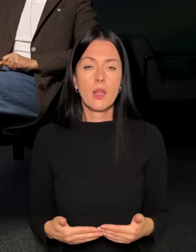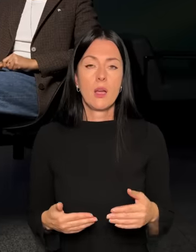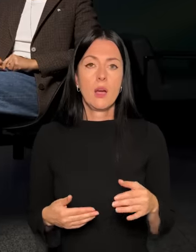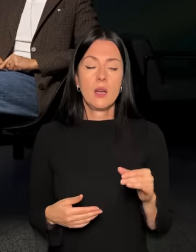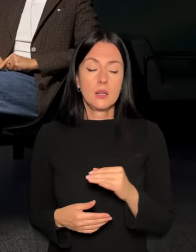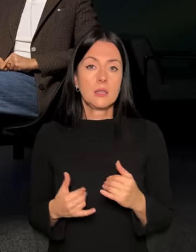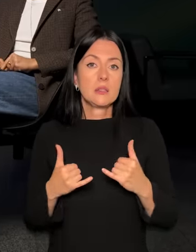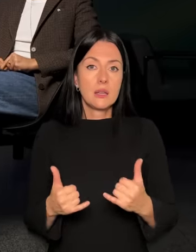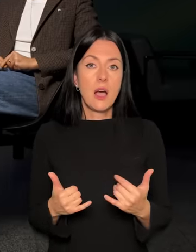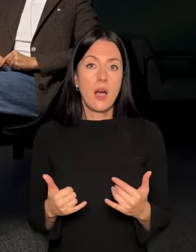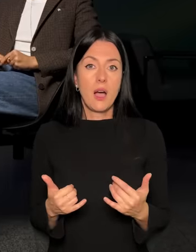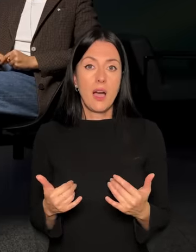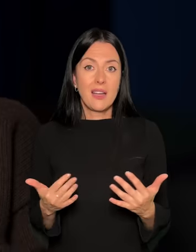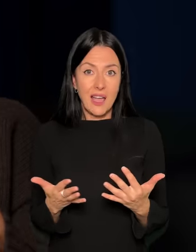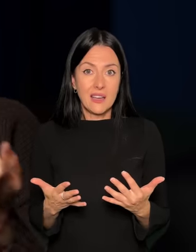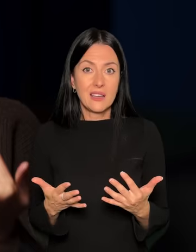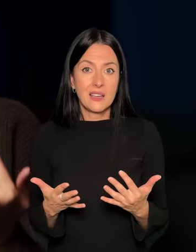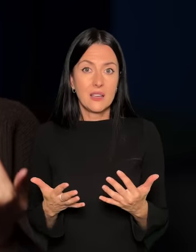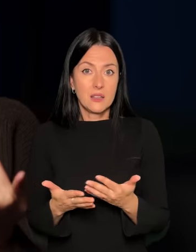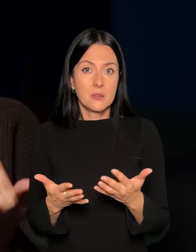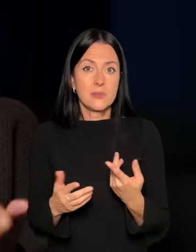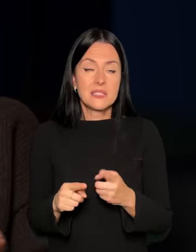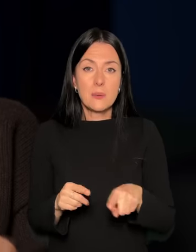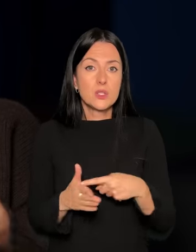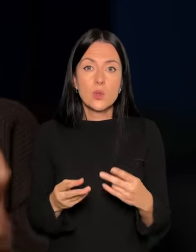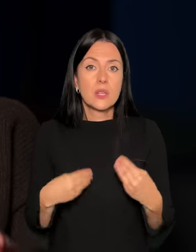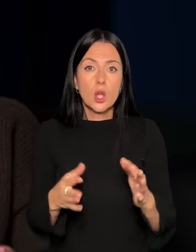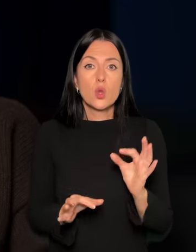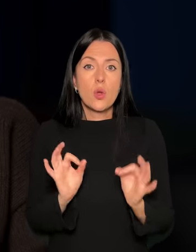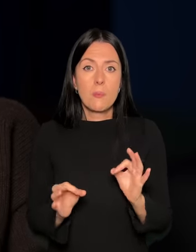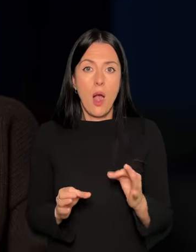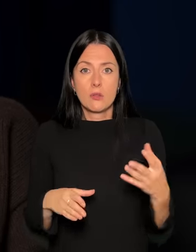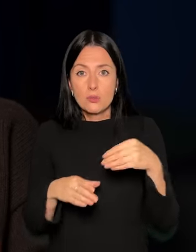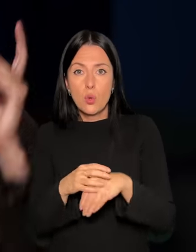And for those for whom this city does not allow normal socialization.